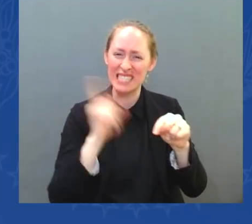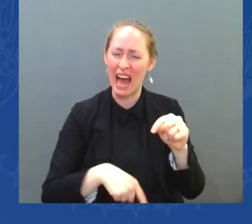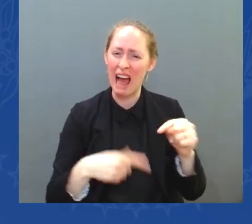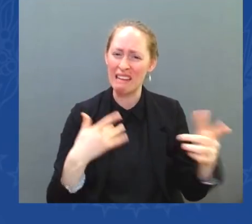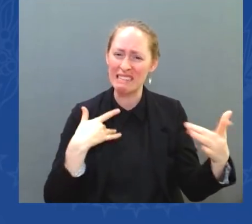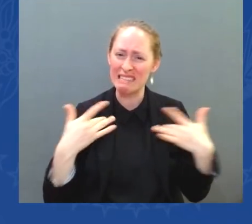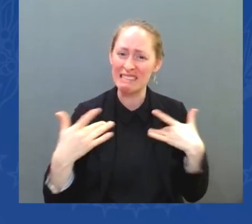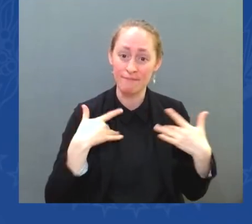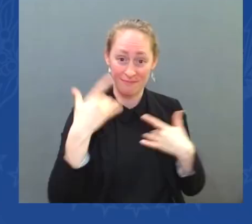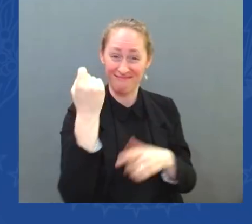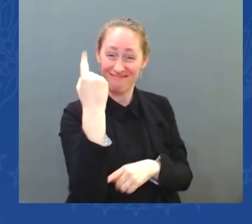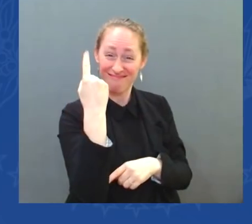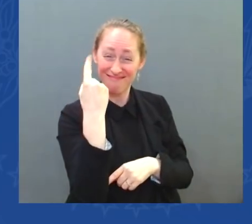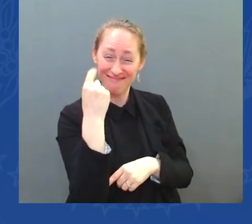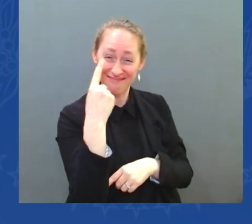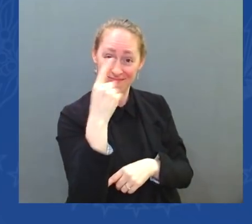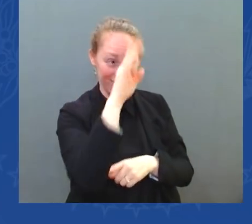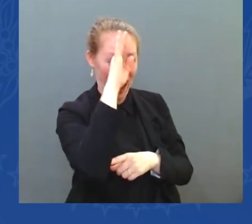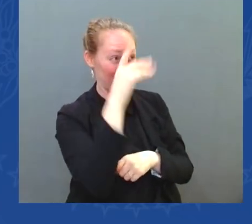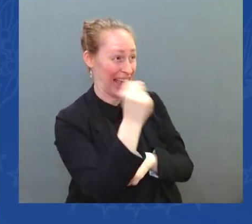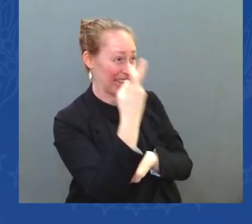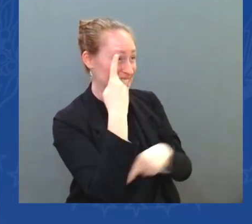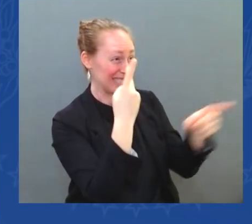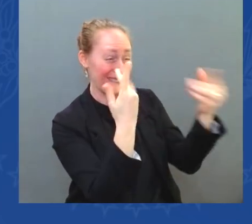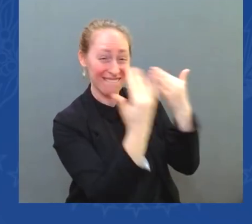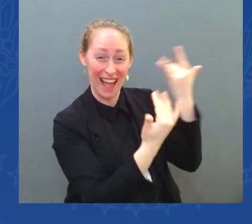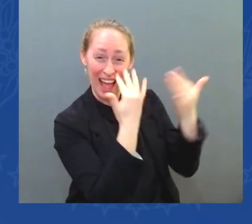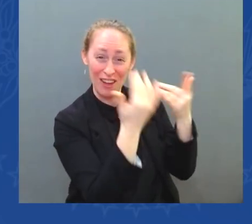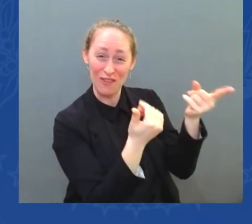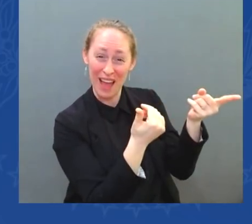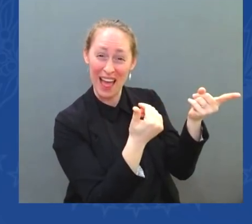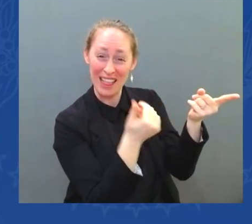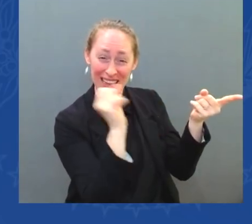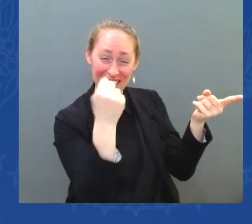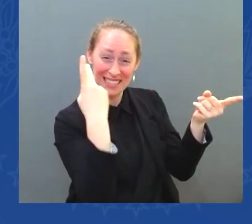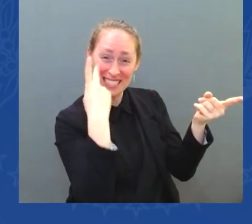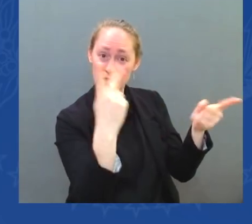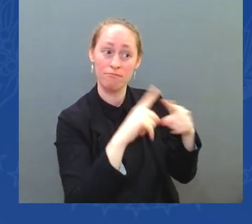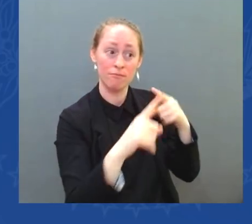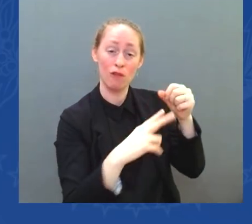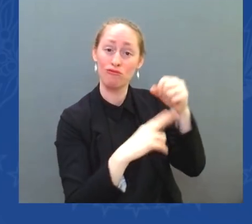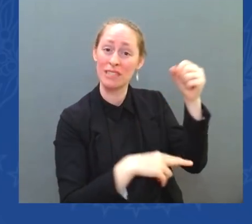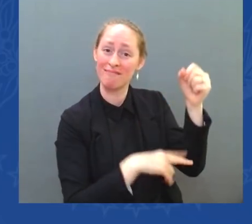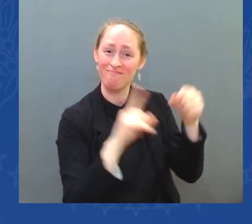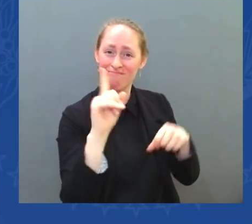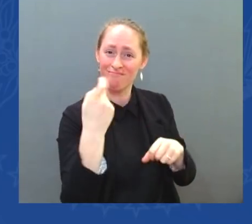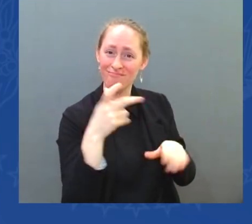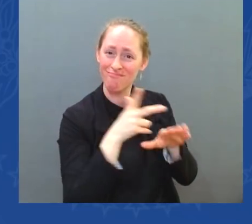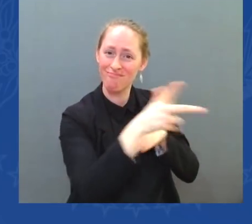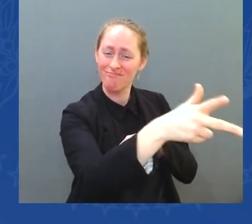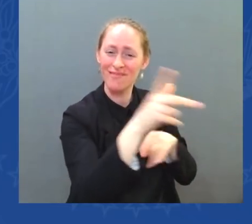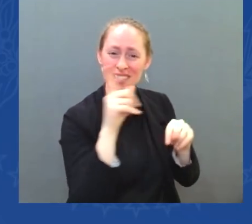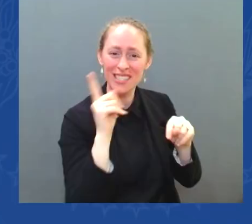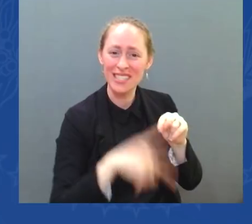These bridges are essential for small towns -- in my state and your towns -- and rural areas, for farmers to get their products to market,